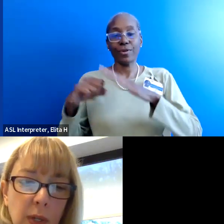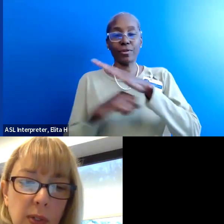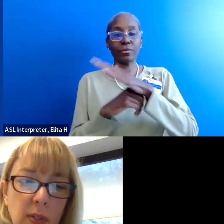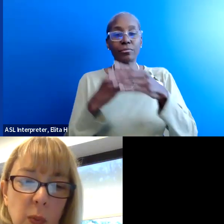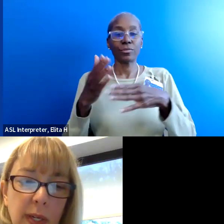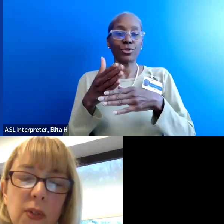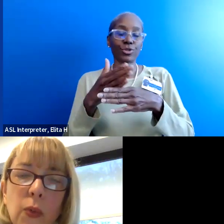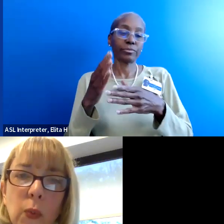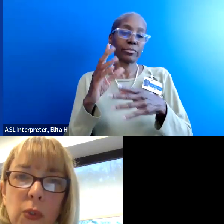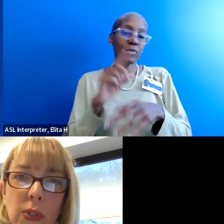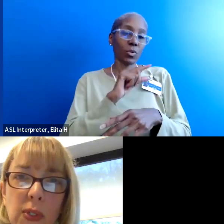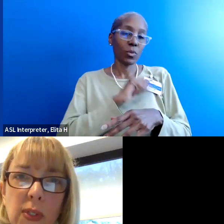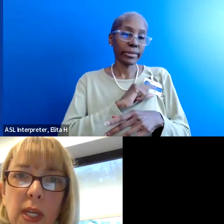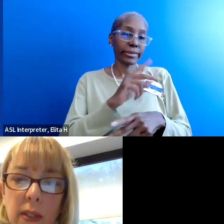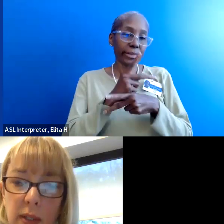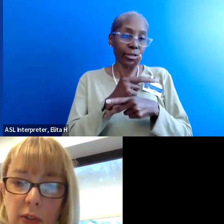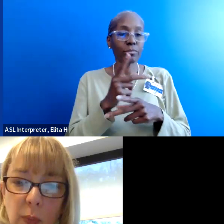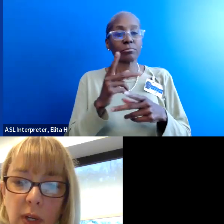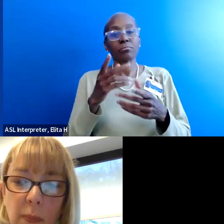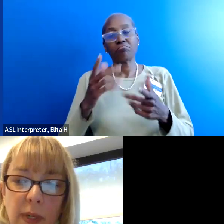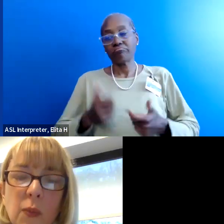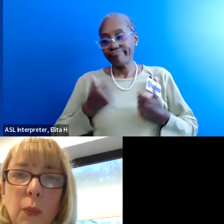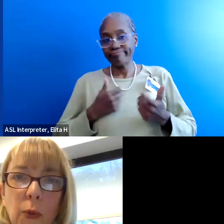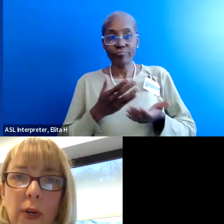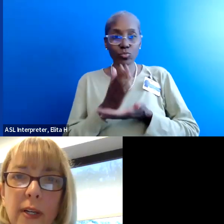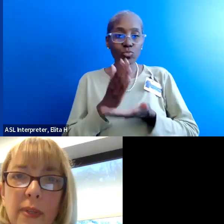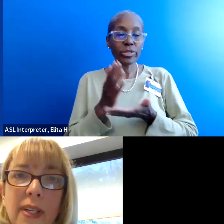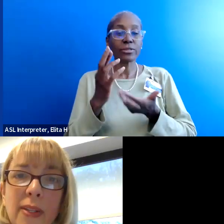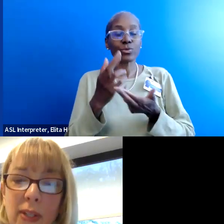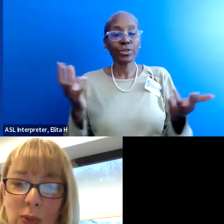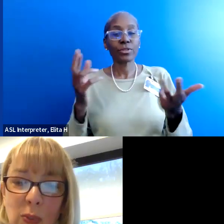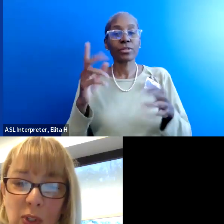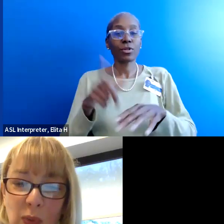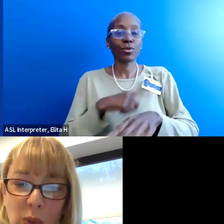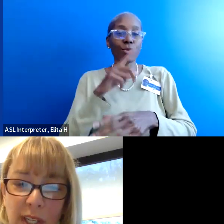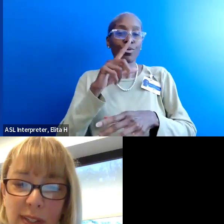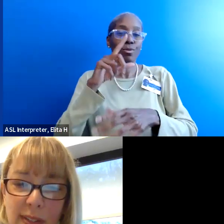Residentsâ€™ Rights, Resources, and the Long-Term Care Ombudsman Program. Thank you so much for joining us.